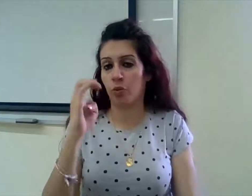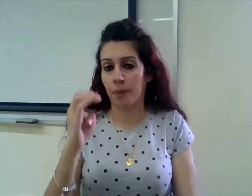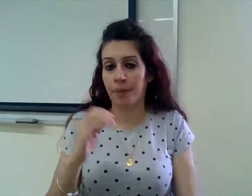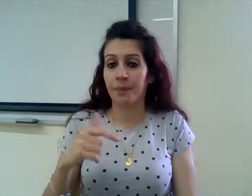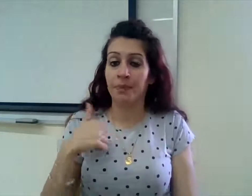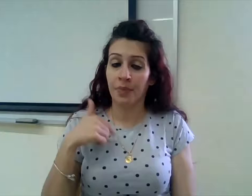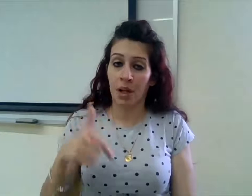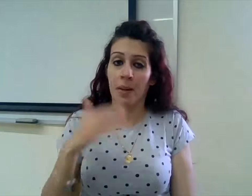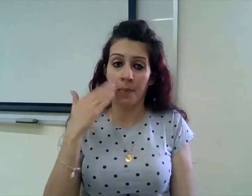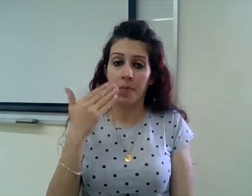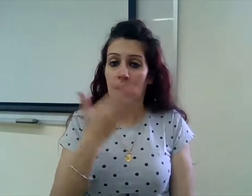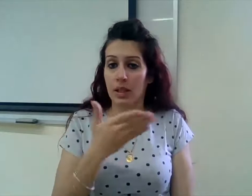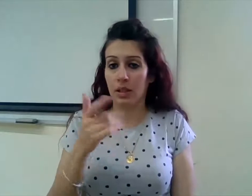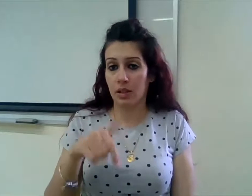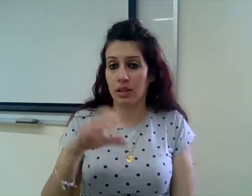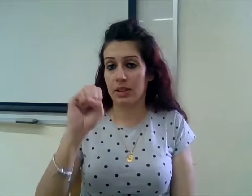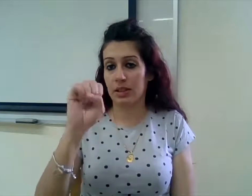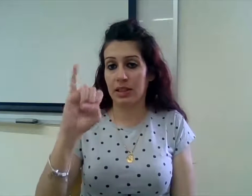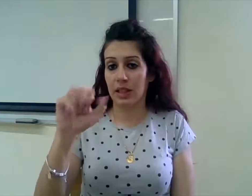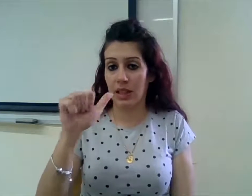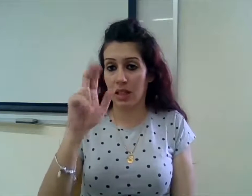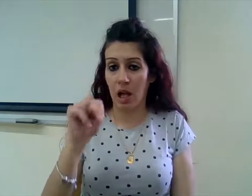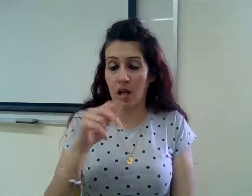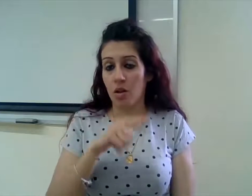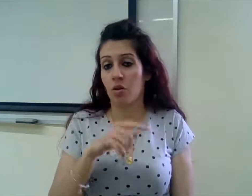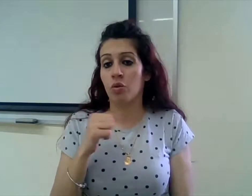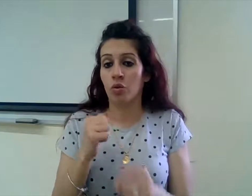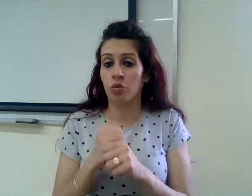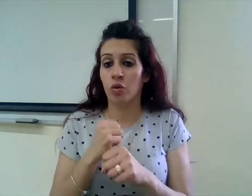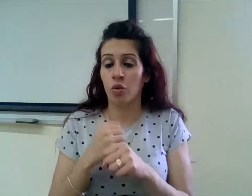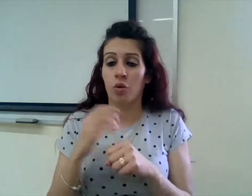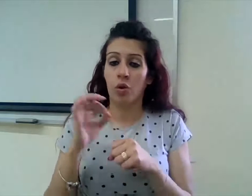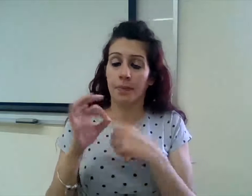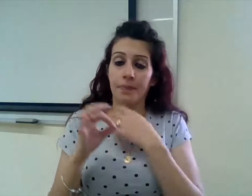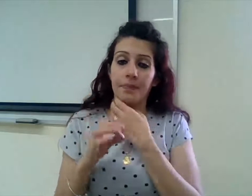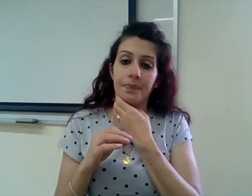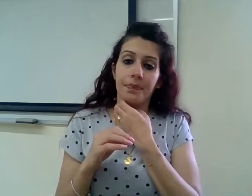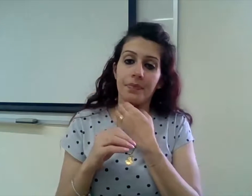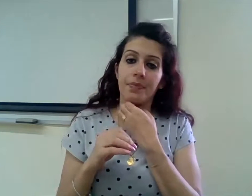developing policy guidelines advocacy capacity development and service